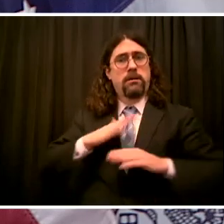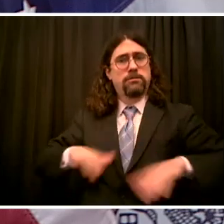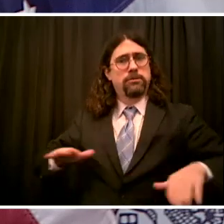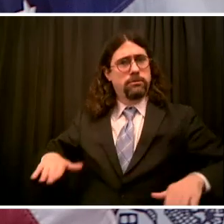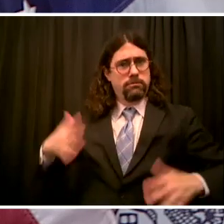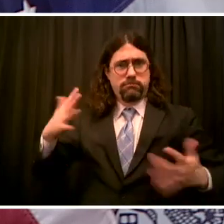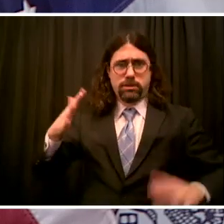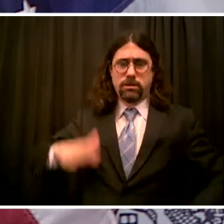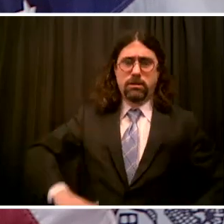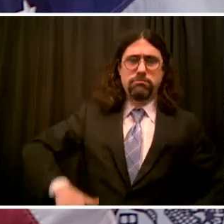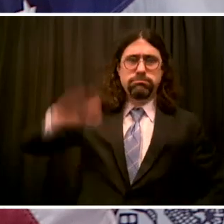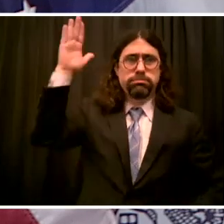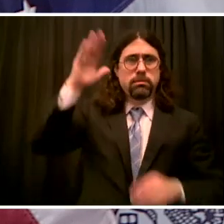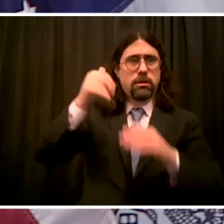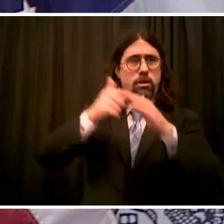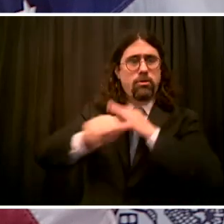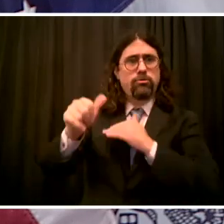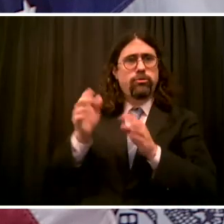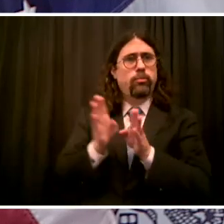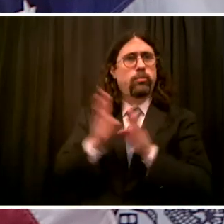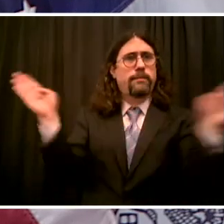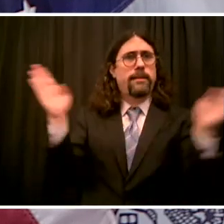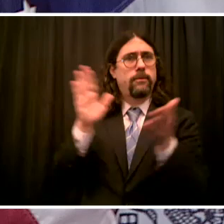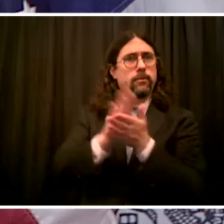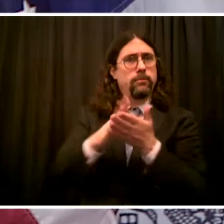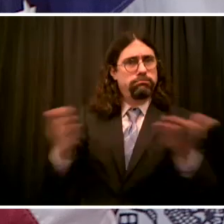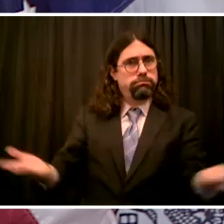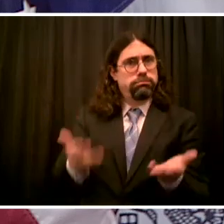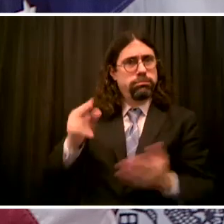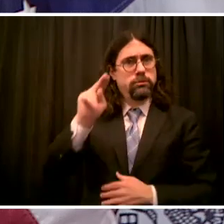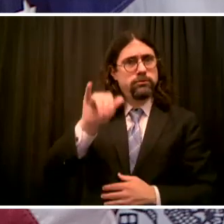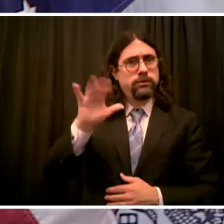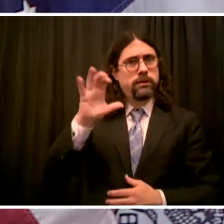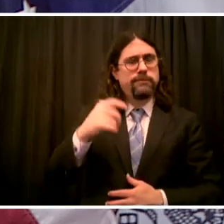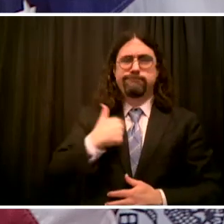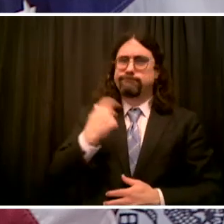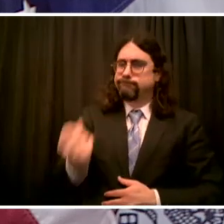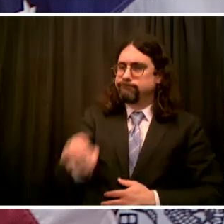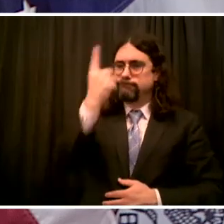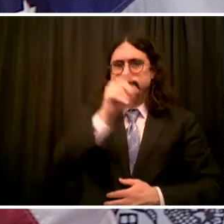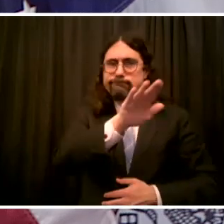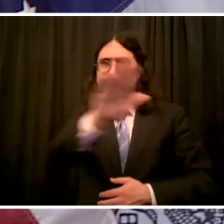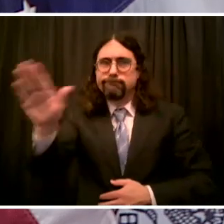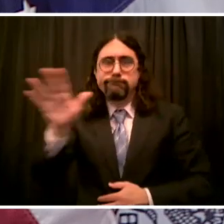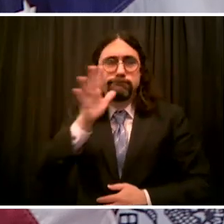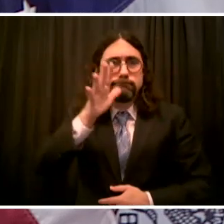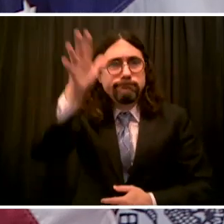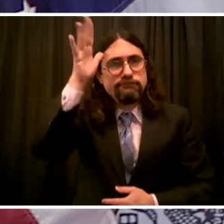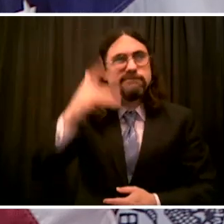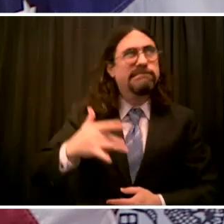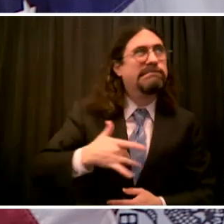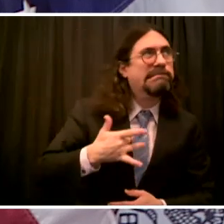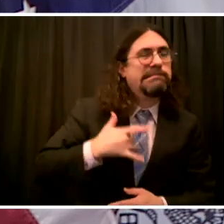TIME. AND I CAN IMMEDIATELY EMPHASIZE WITH THE EARNS THAT PARENTS ARE GOING TO HAVE AS WE